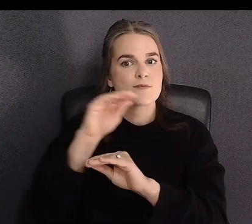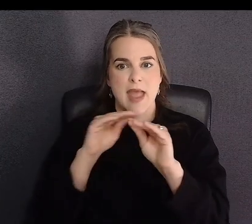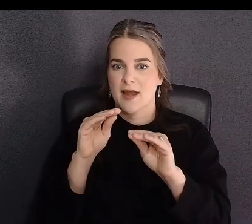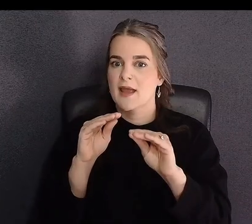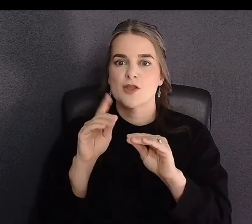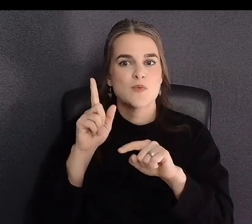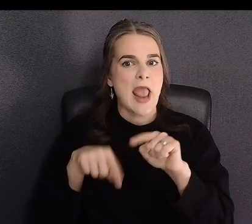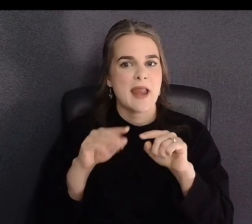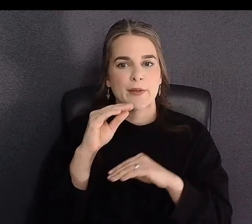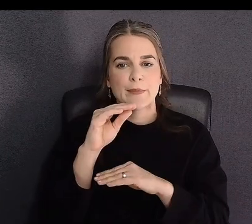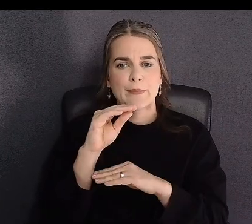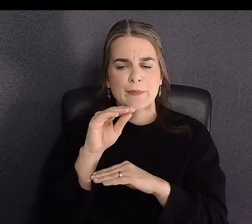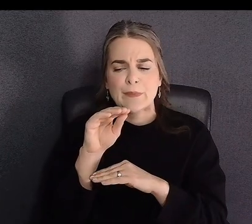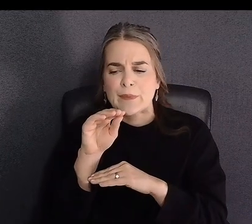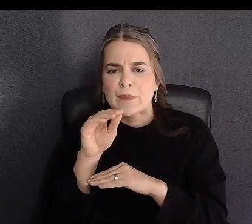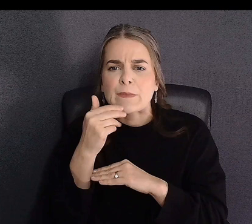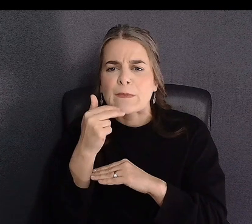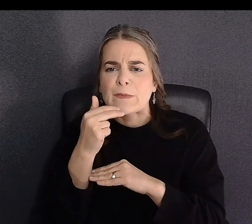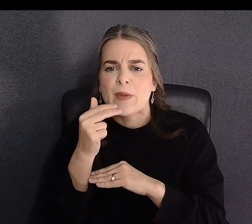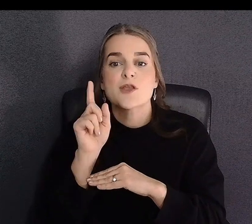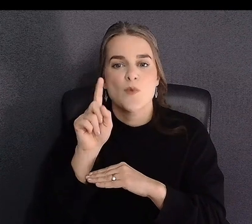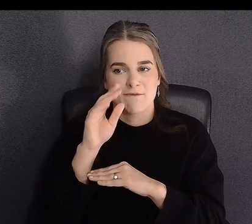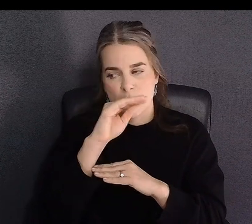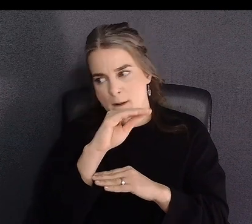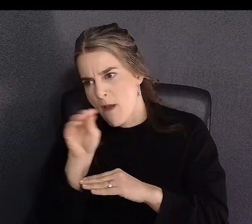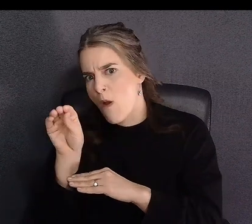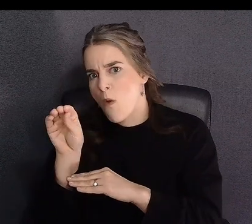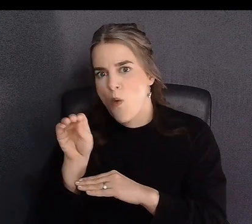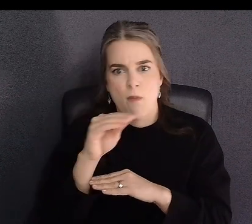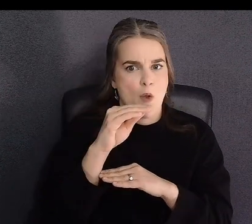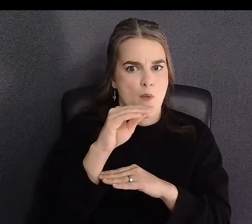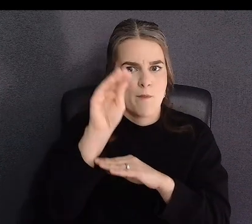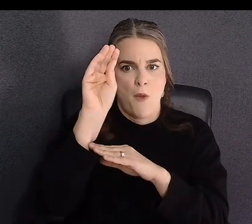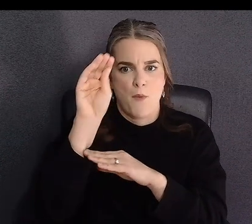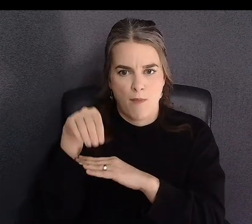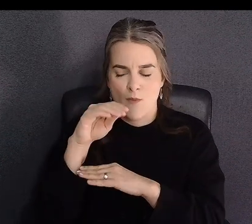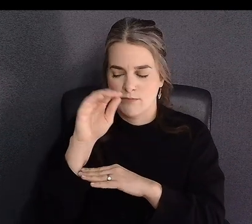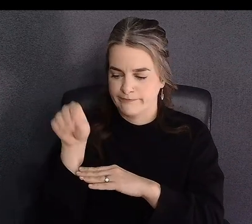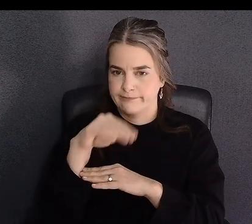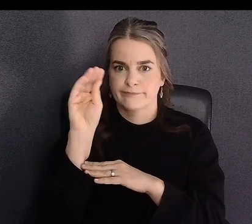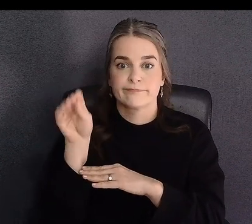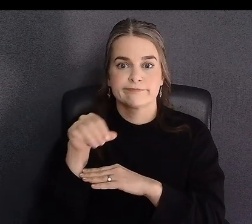So there is that little downfall if you don't have great cervical range of motion.